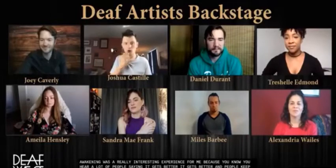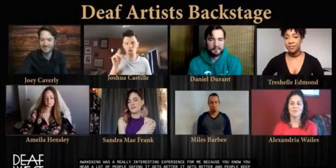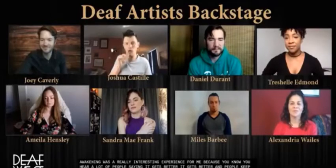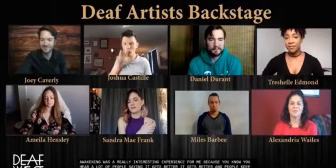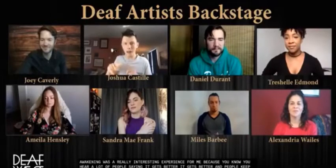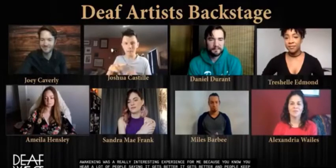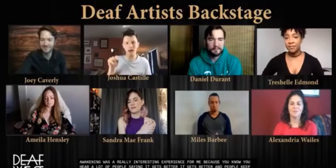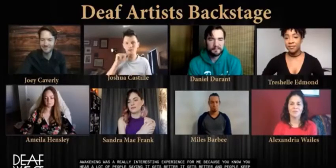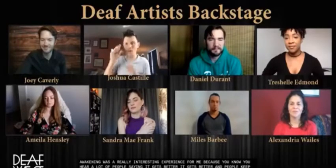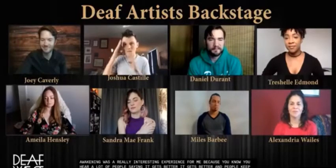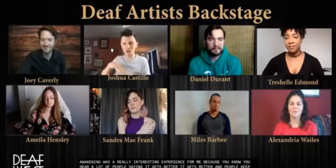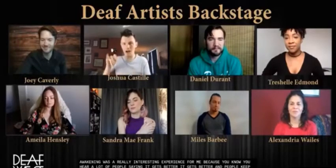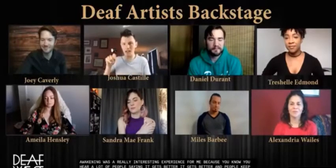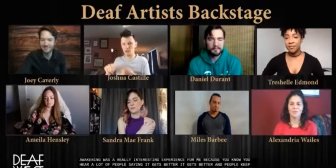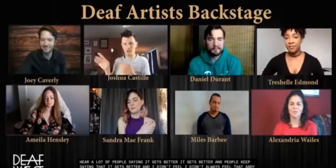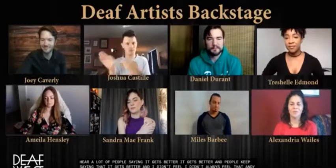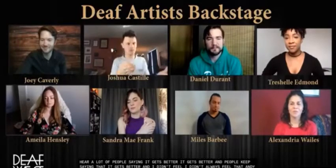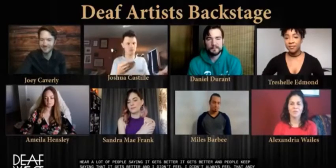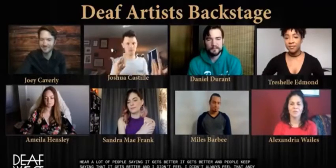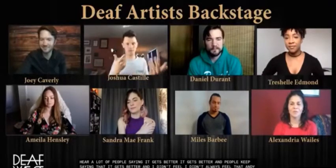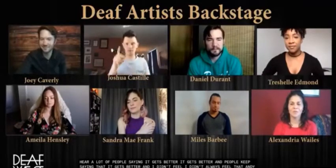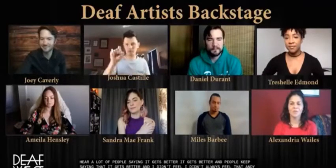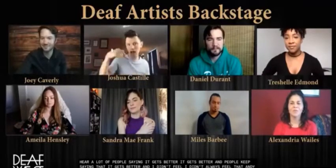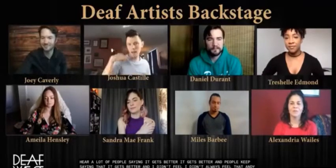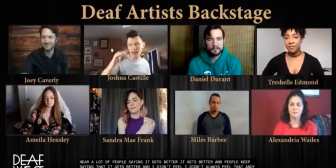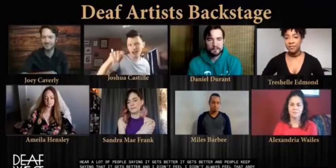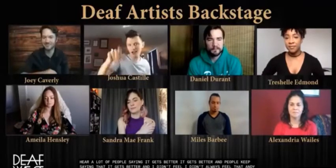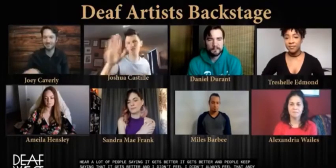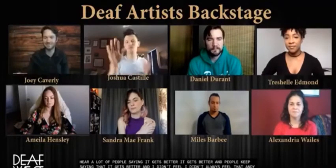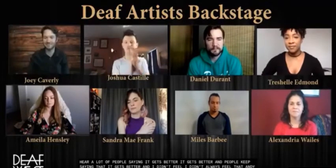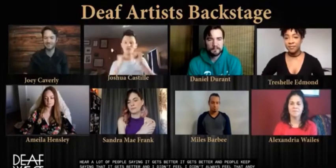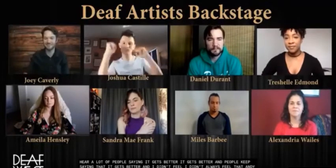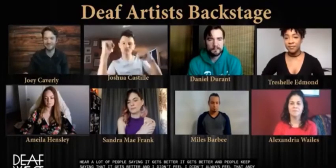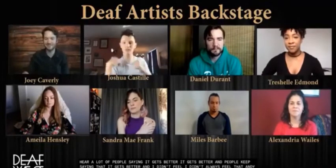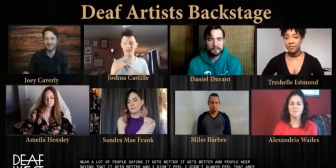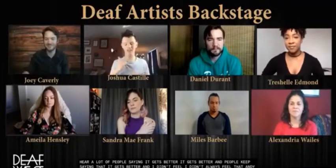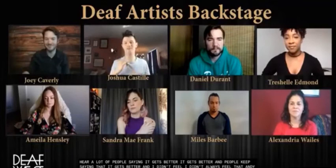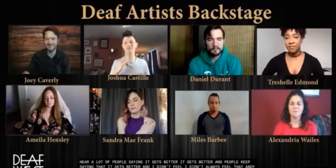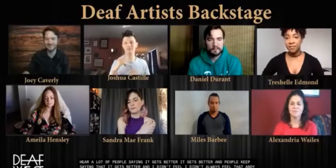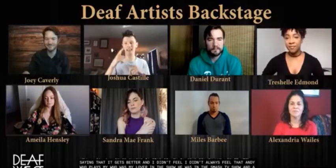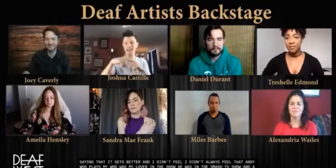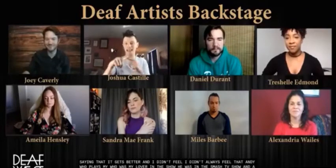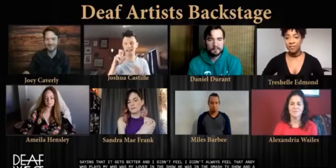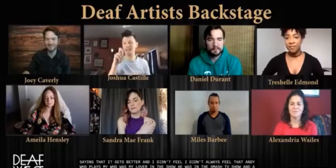Because I came from a small town where it had been reinforced that being gay is wrong, and that it's a sin, and whatever else.